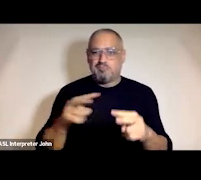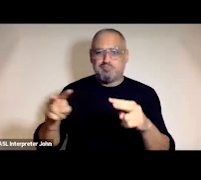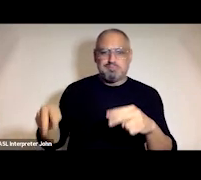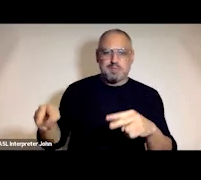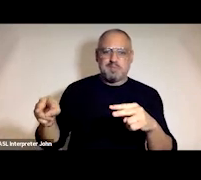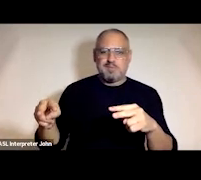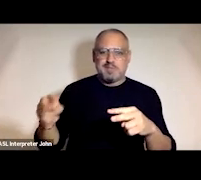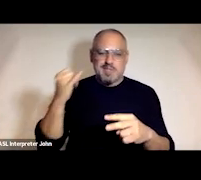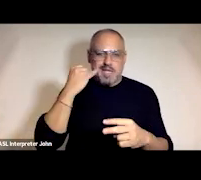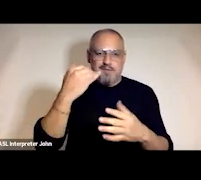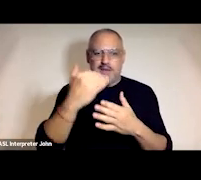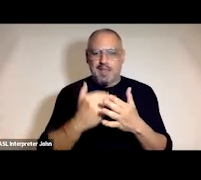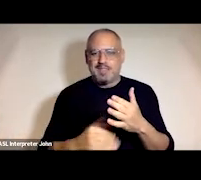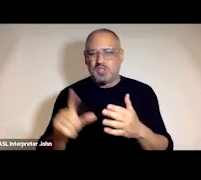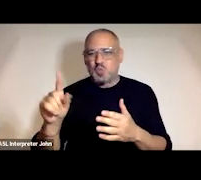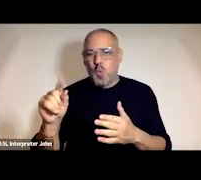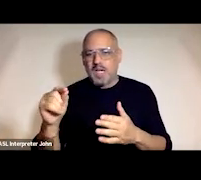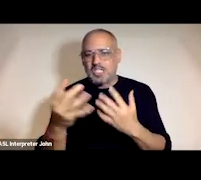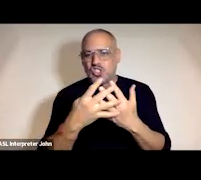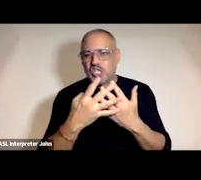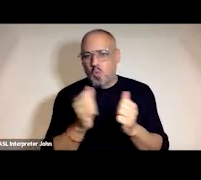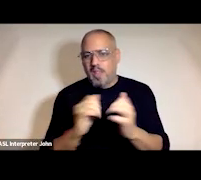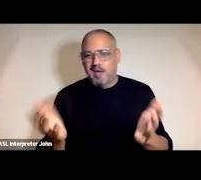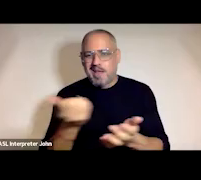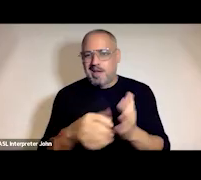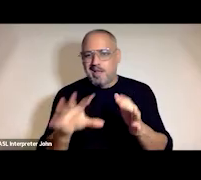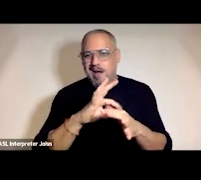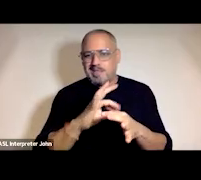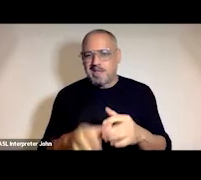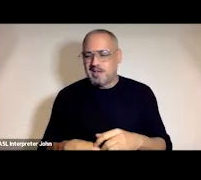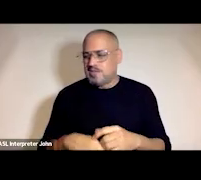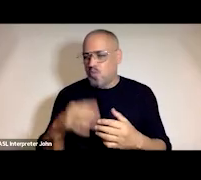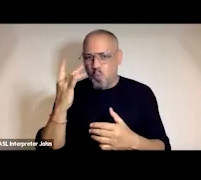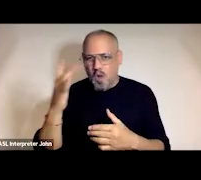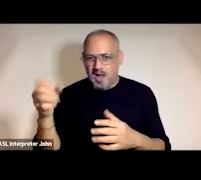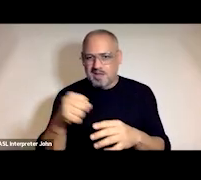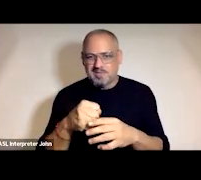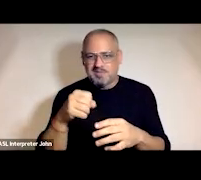list 20 incarcerations without any context for why they were incarcerated.